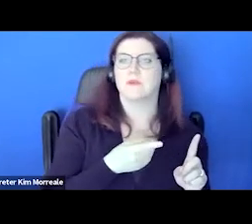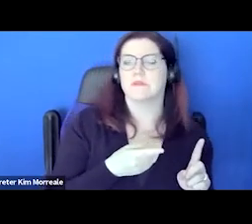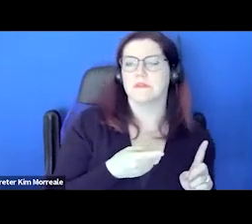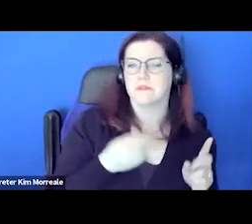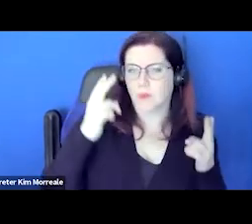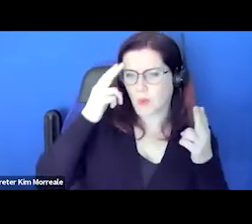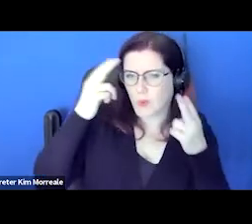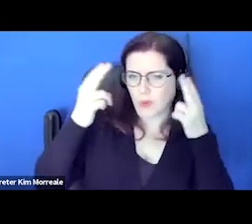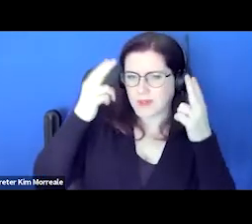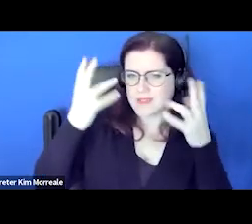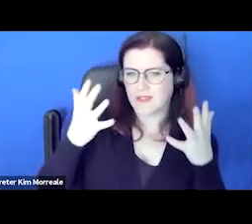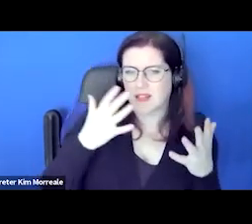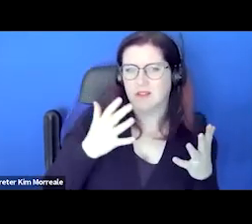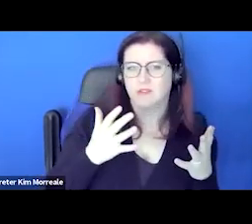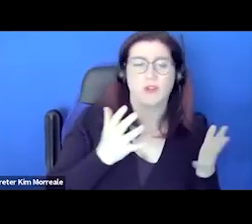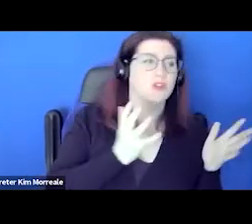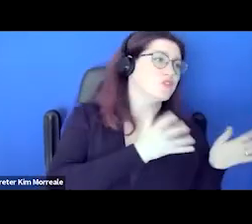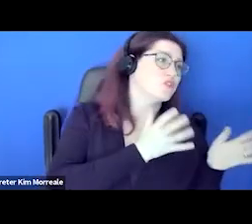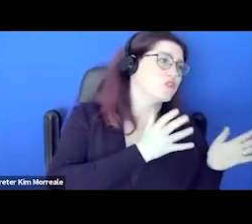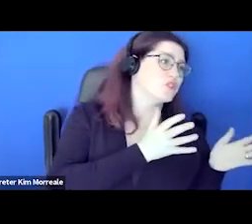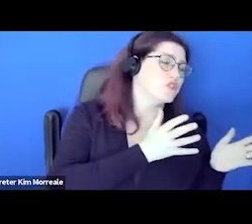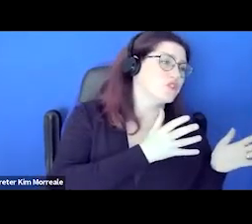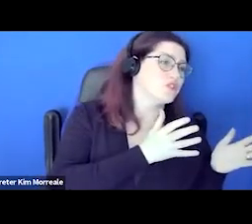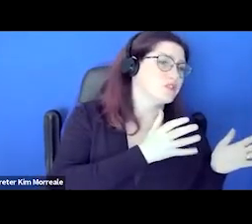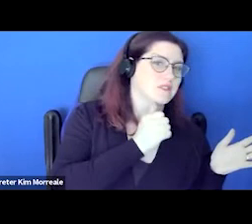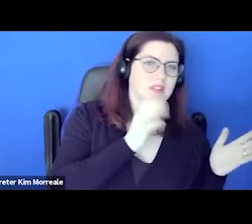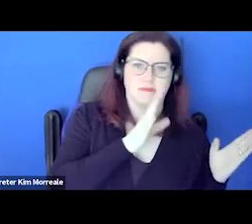And I was frightened, I remember sitting there going,